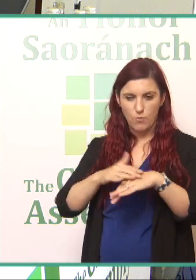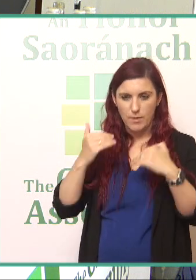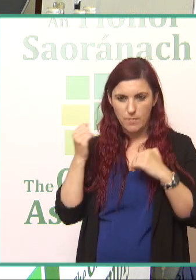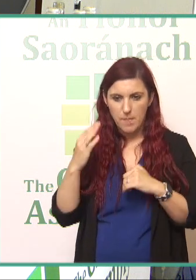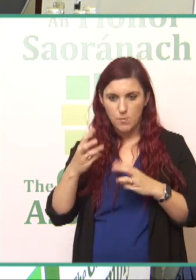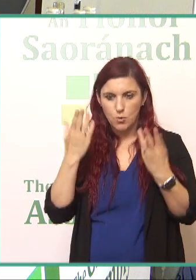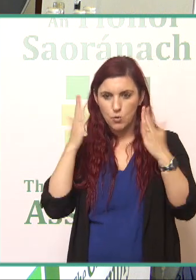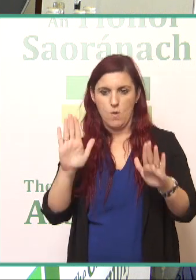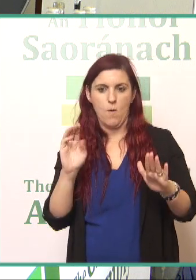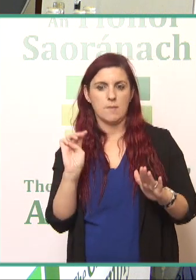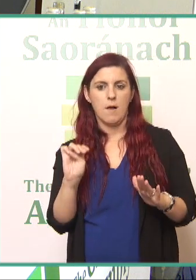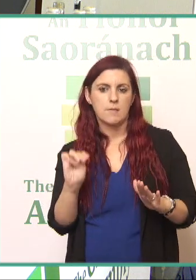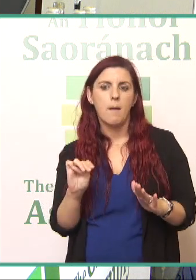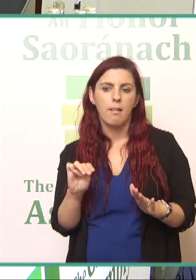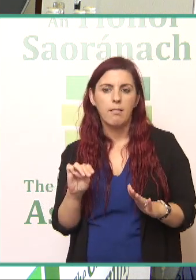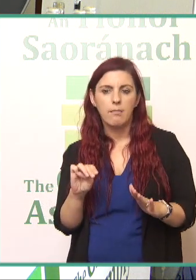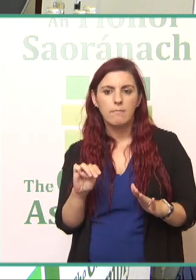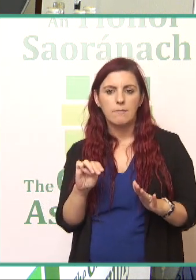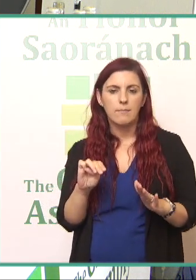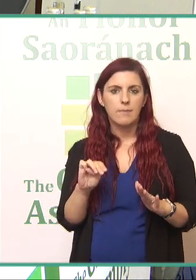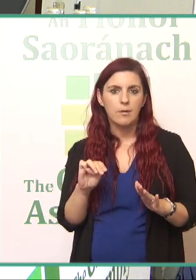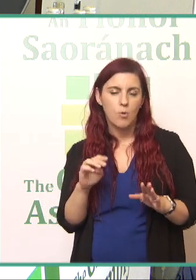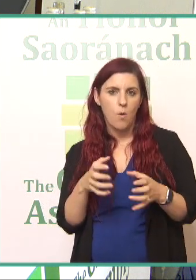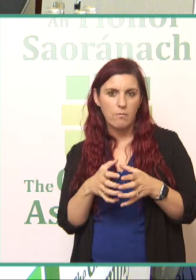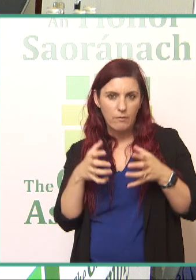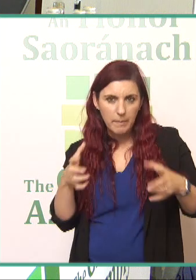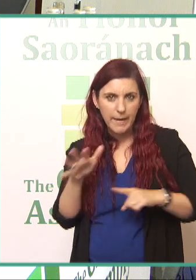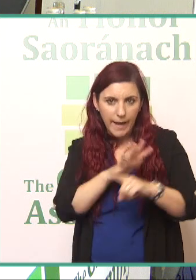you what's possible as a significant landscape scale over a significant period of time we can